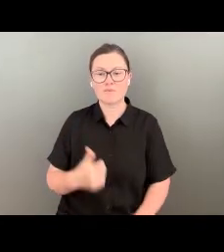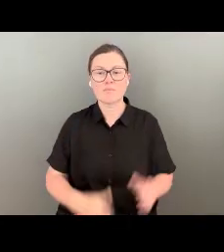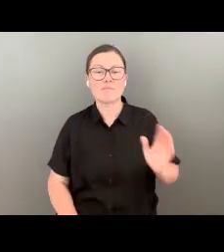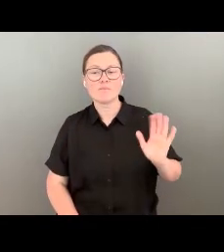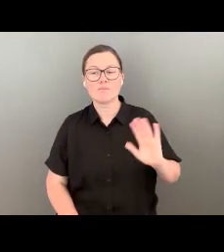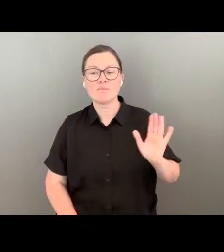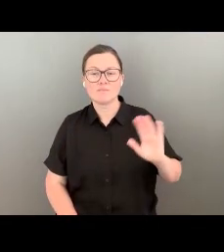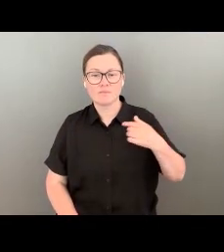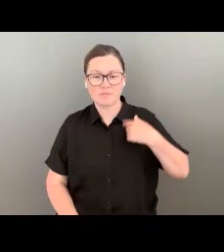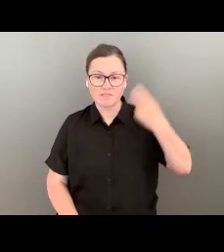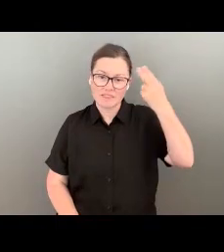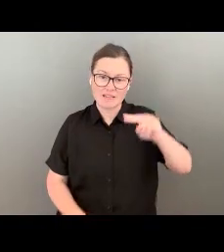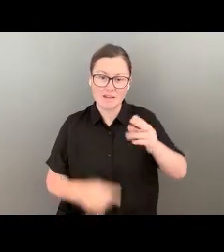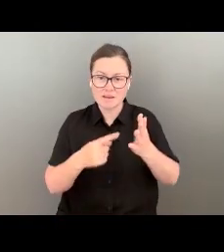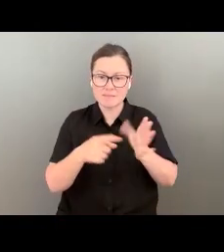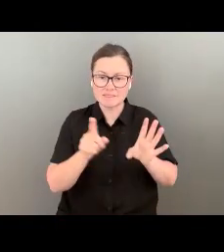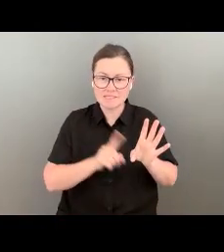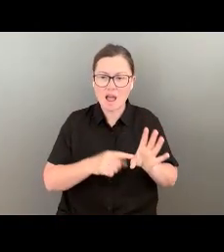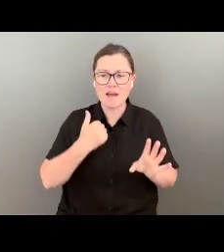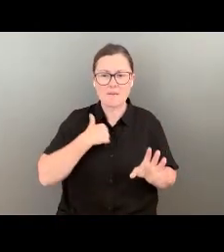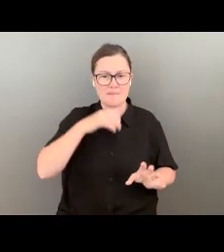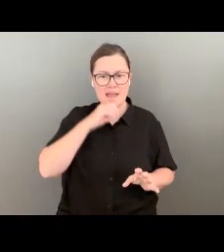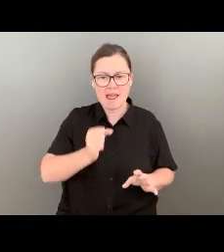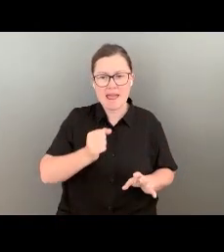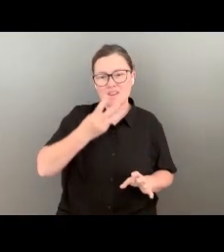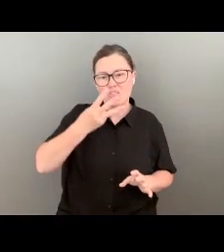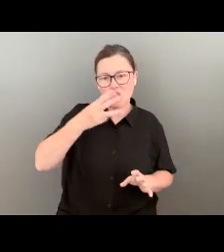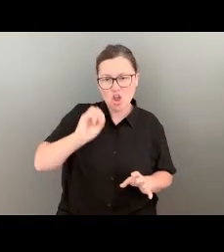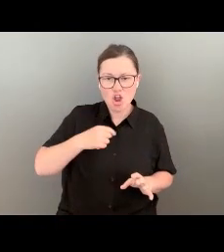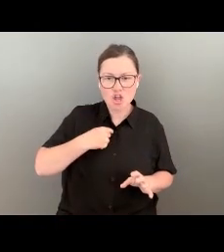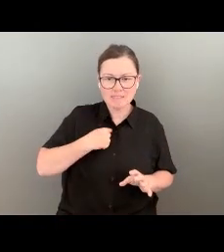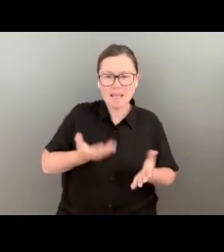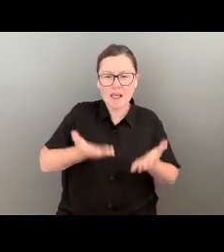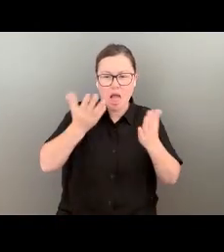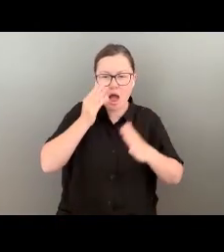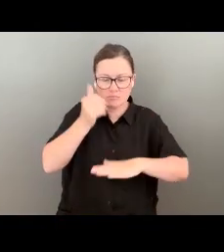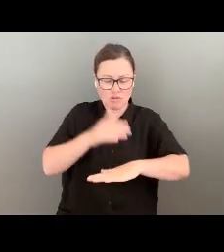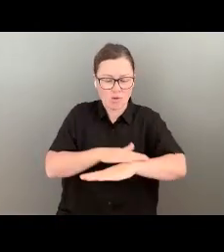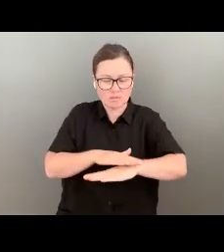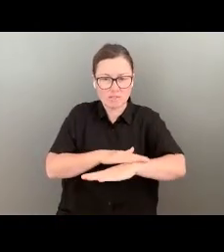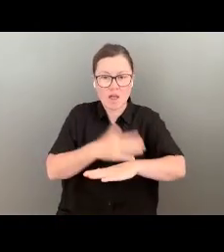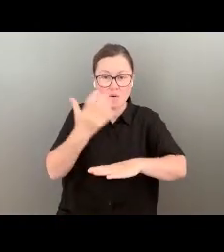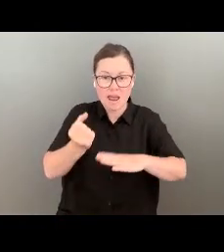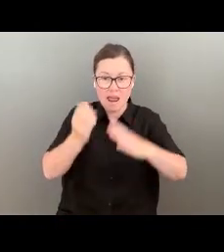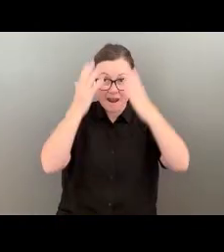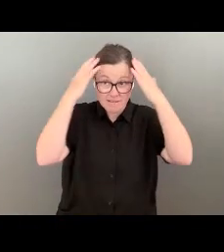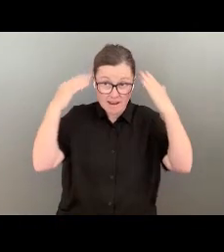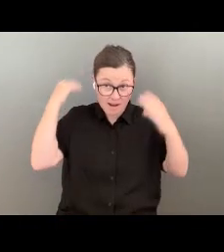I'm a 30 year old male with light brown skin. I have long, dark hair and a bun, a bit of facial hair, glasses